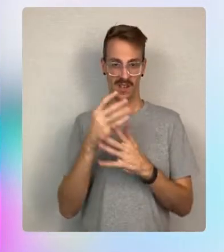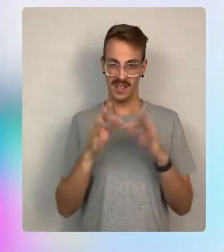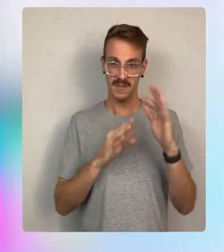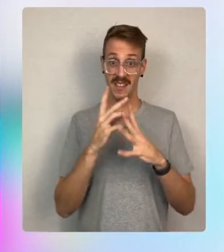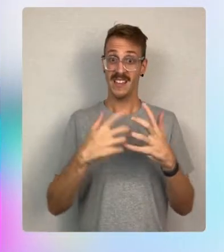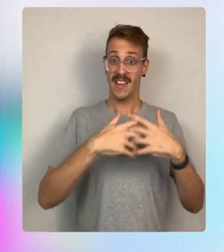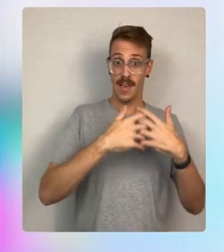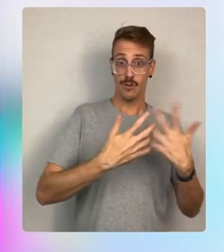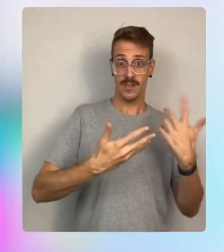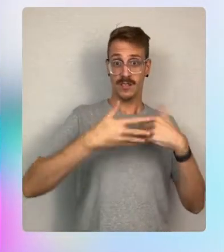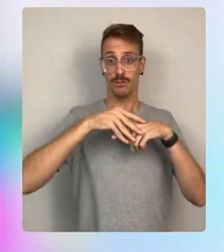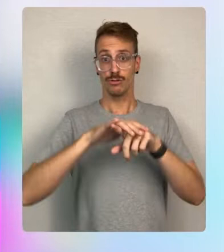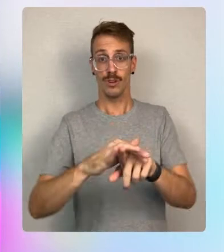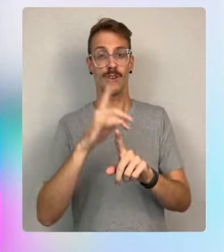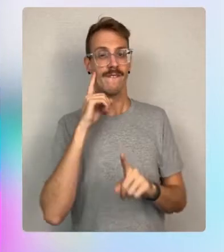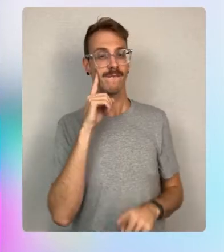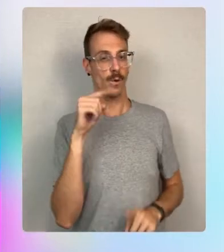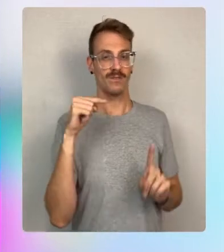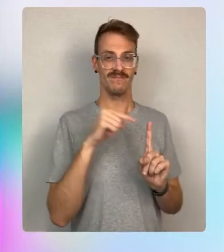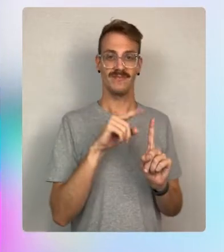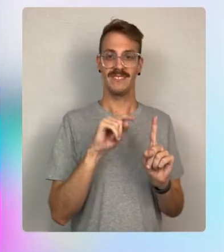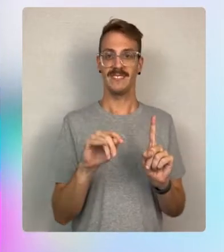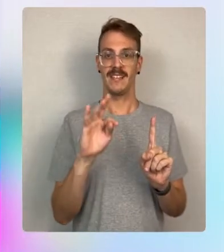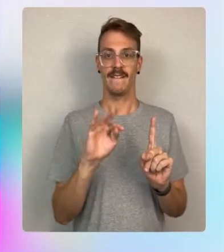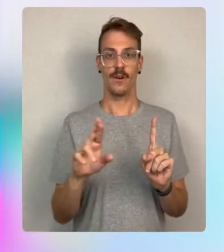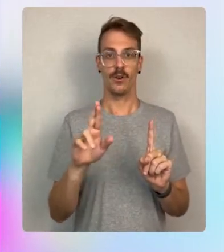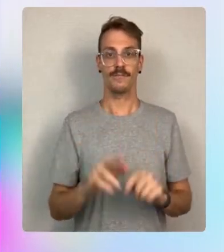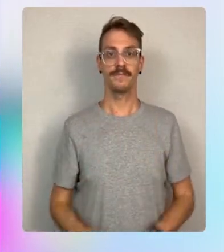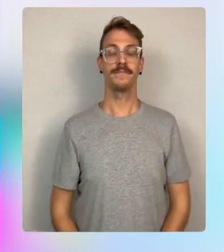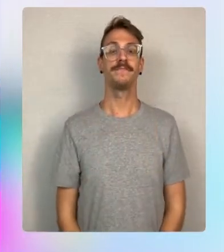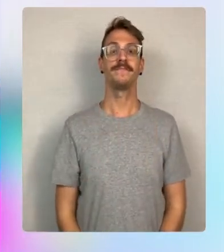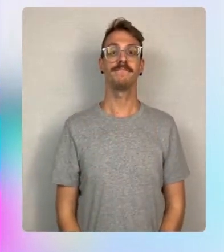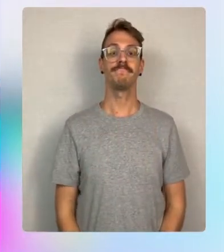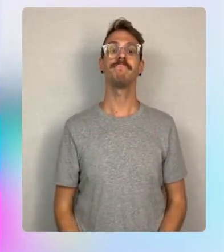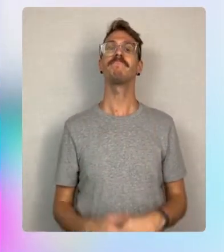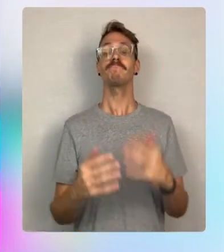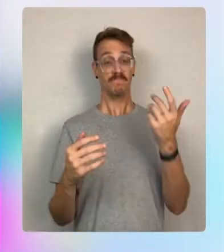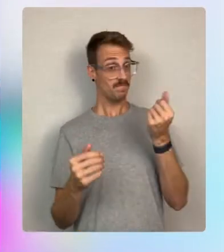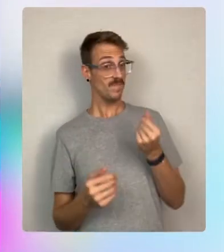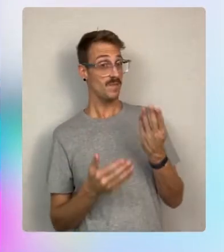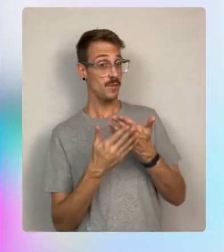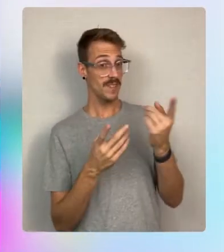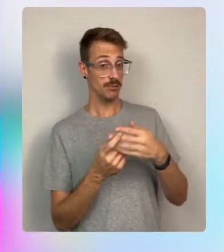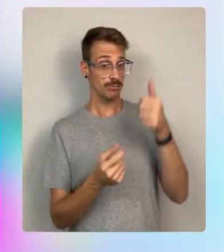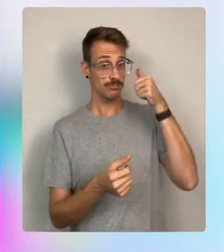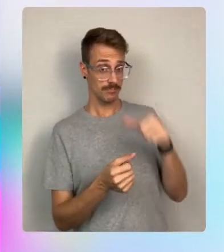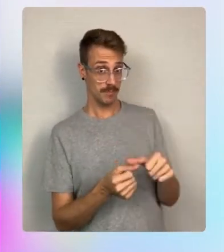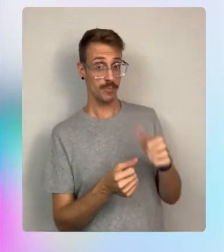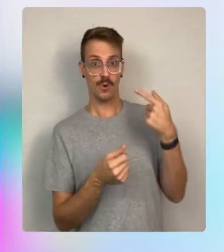who will cover the engine integration for ETFR. There are a few things to keep in mind